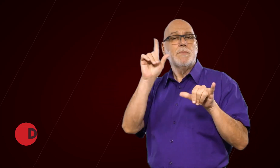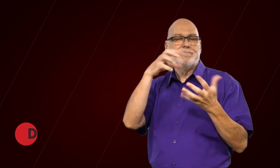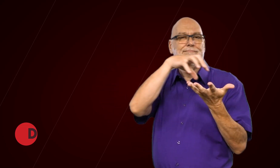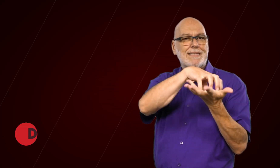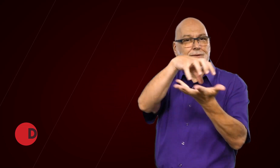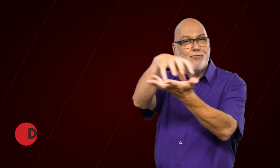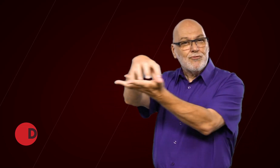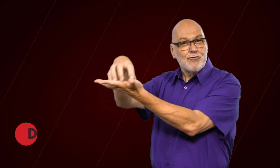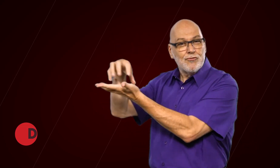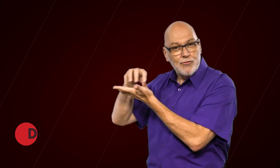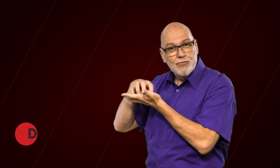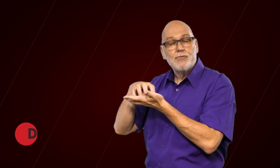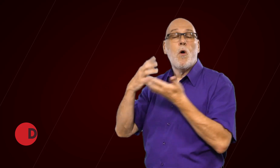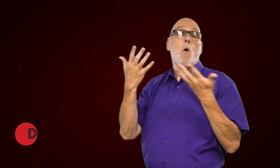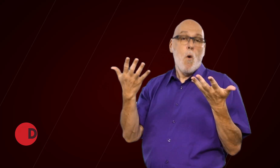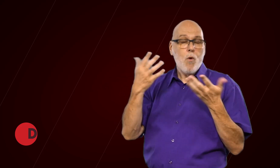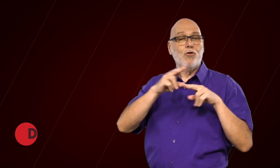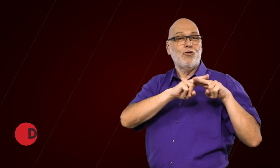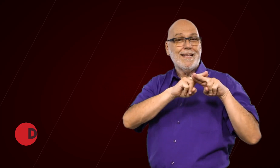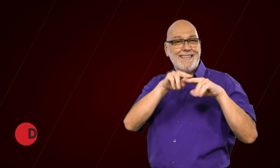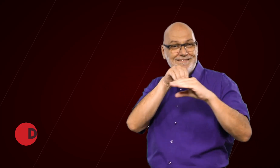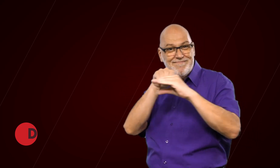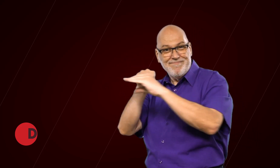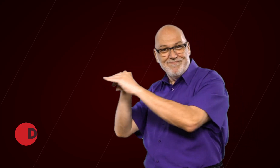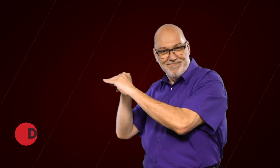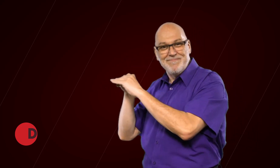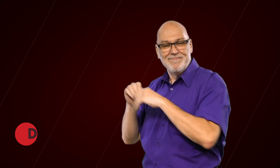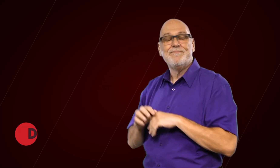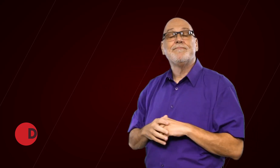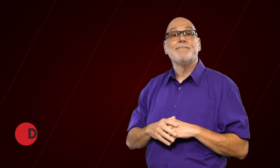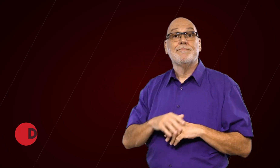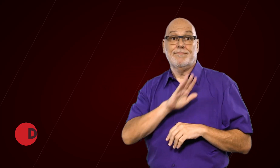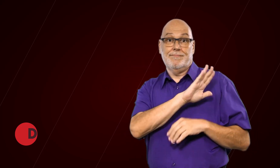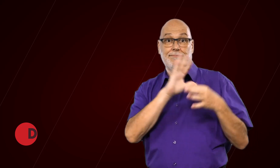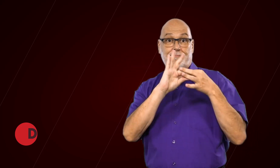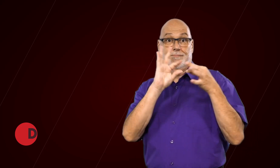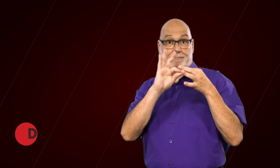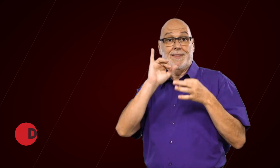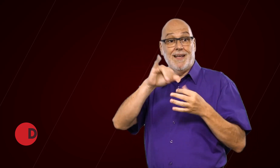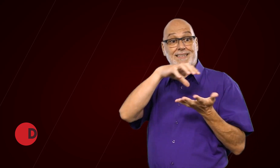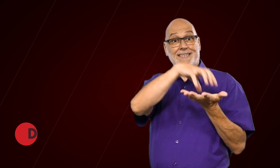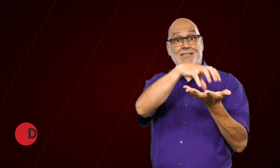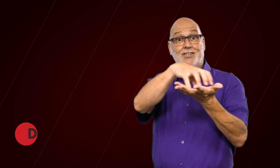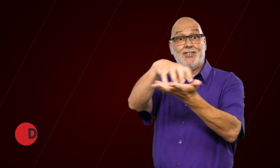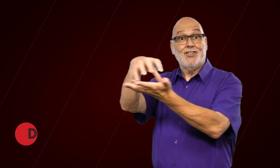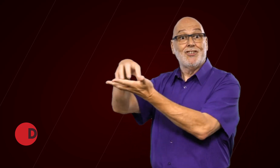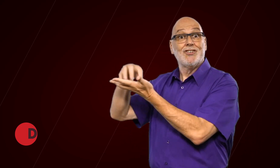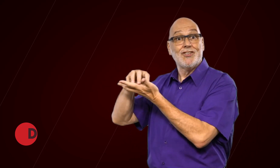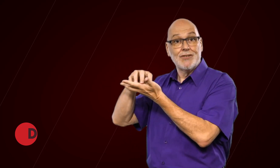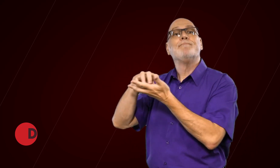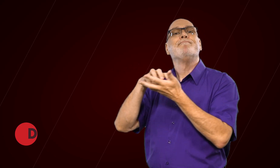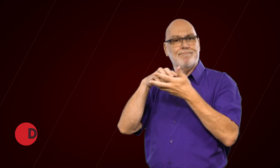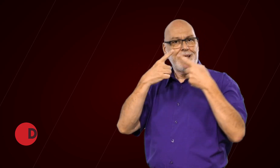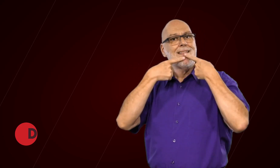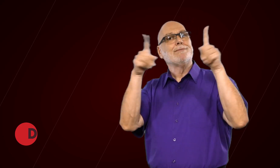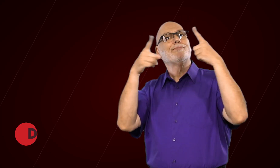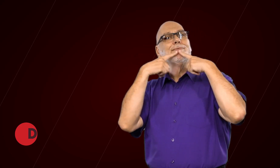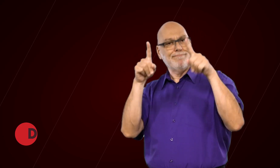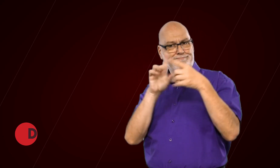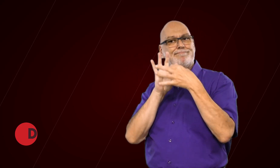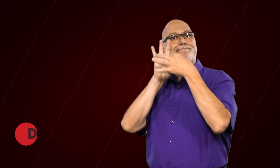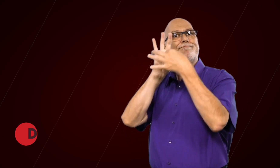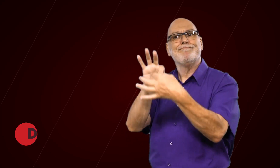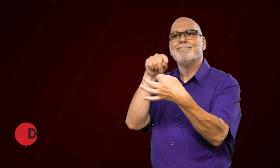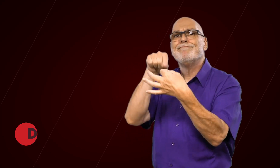public announcement systems in stations and in trains. In our stations,